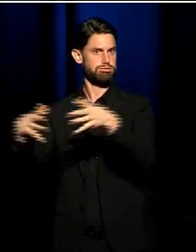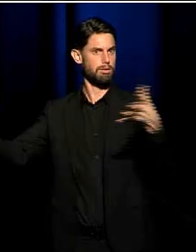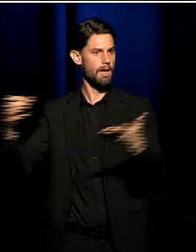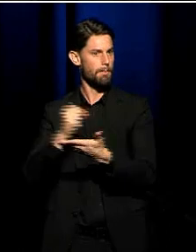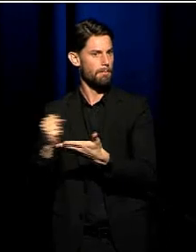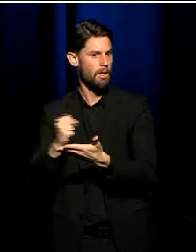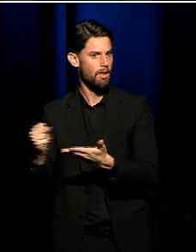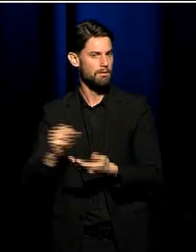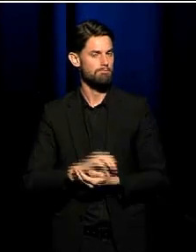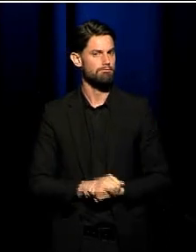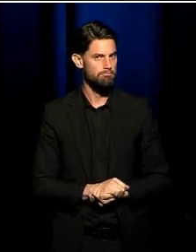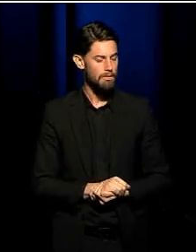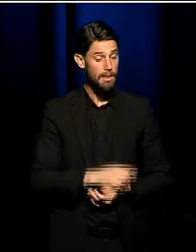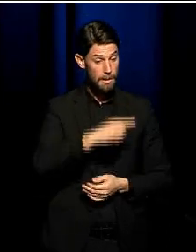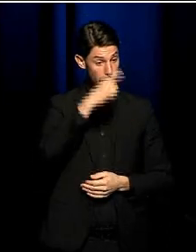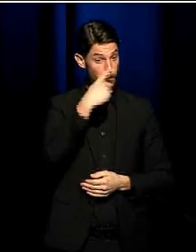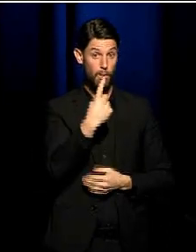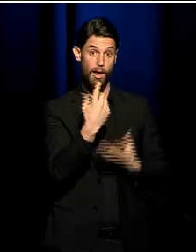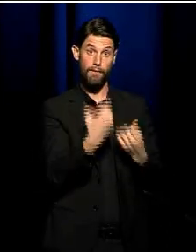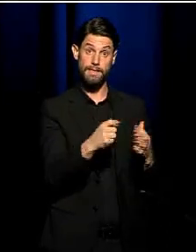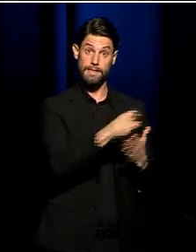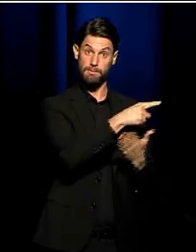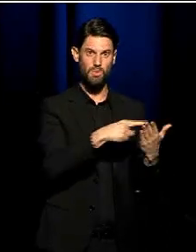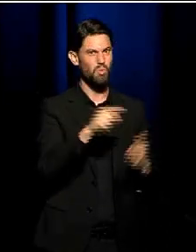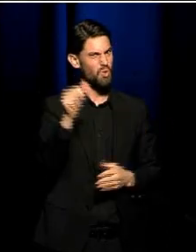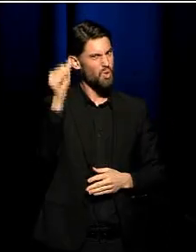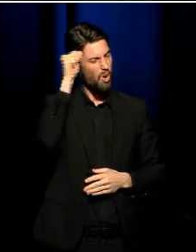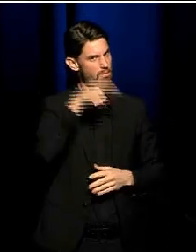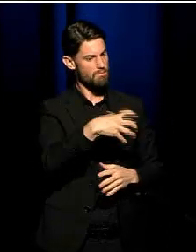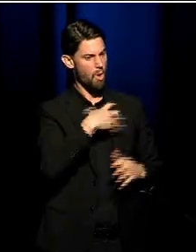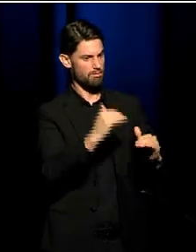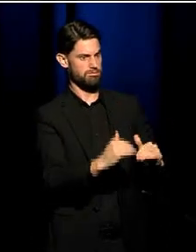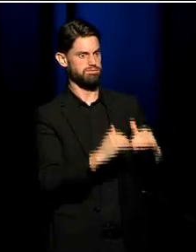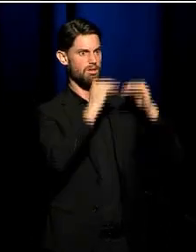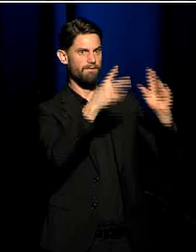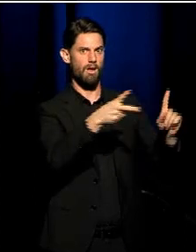people with disability experience high rates of violence. Every ten minutes